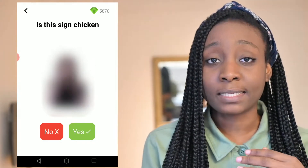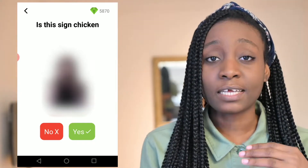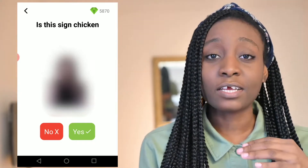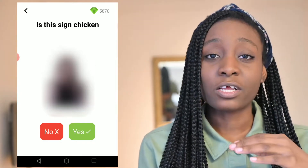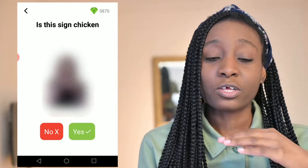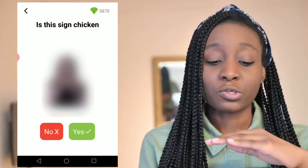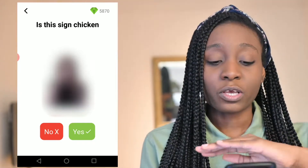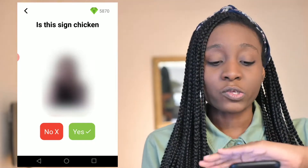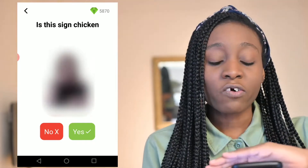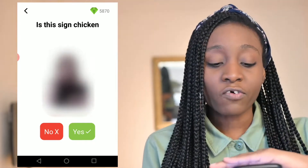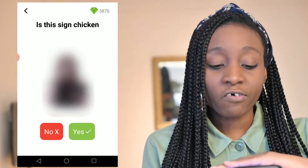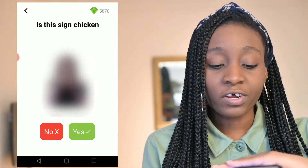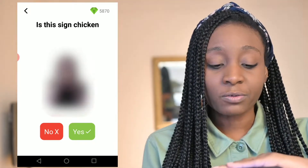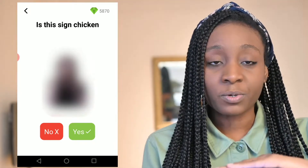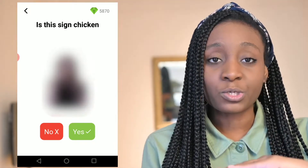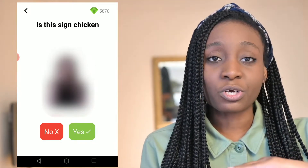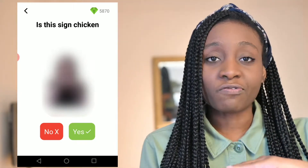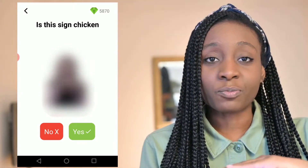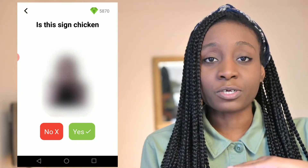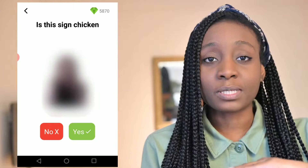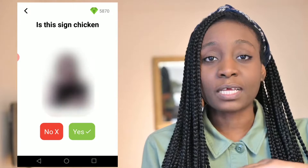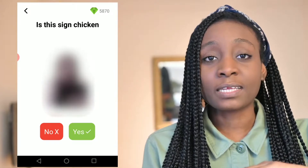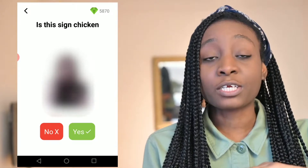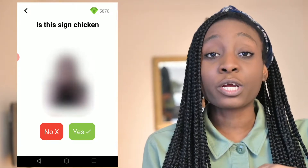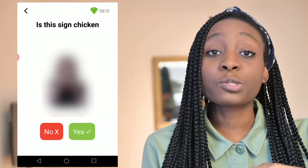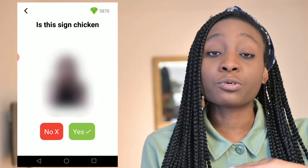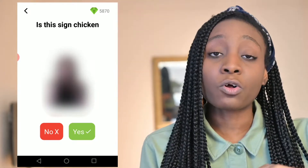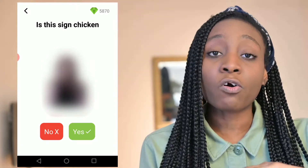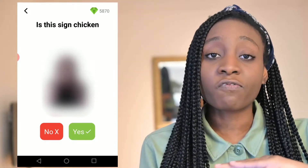are seeing. So I sort of cover the picture of the person and then I try to recall